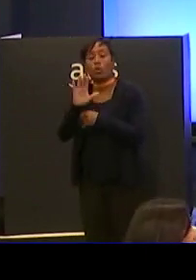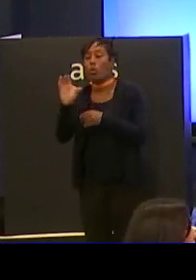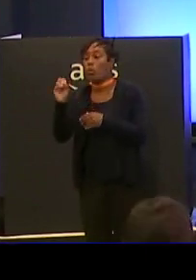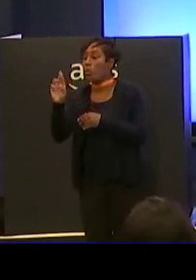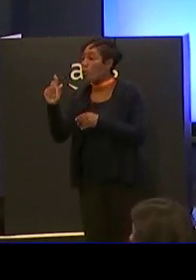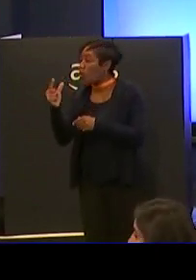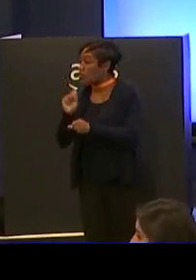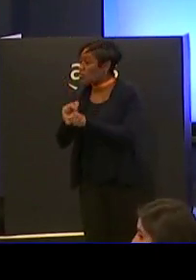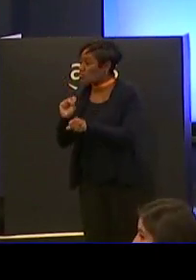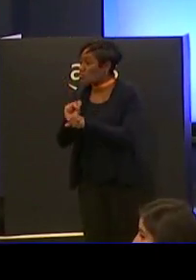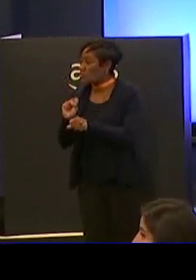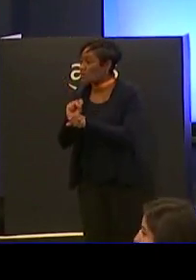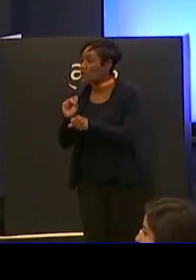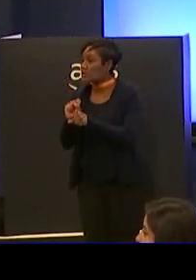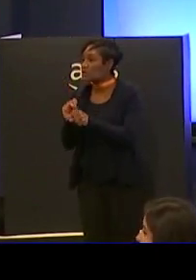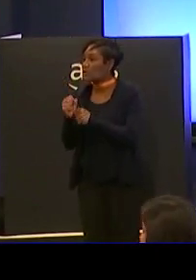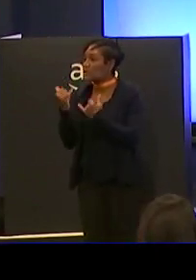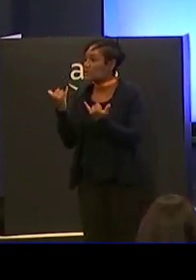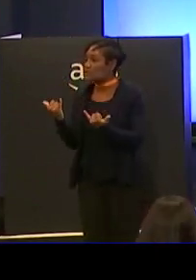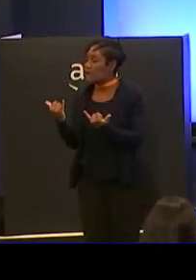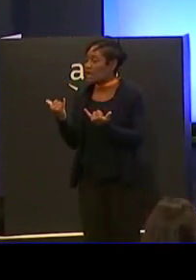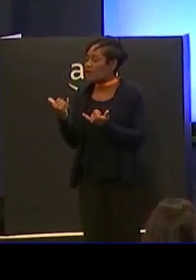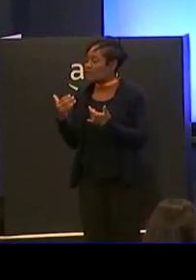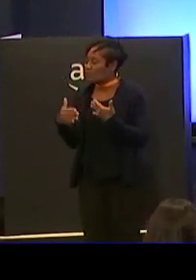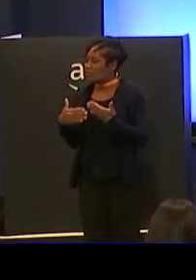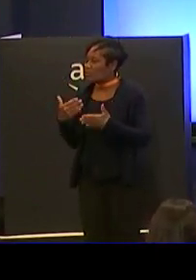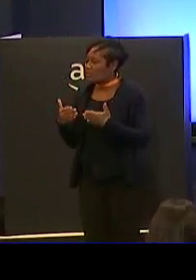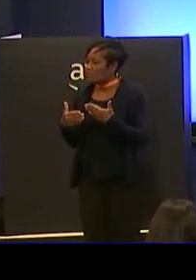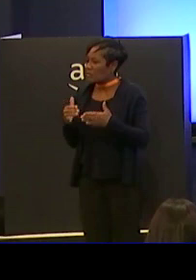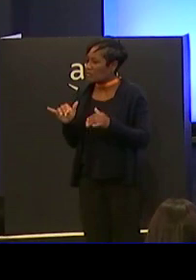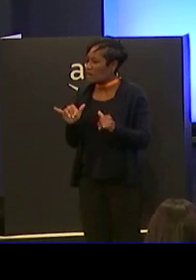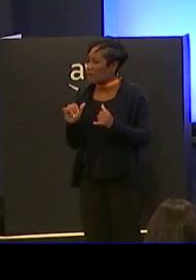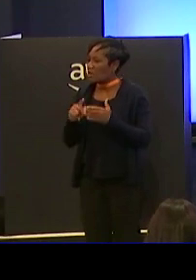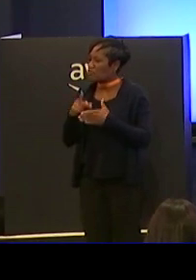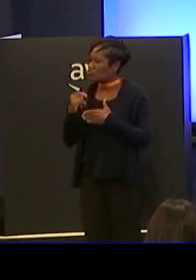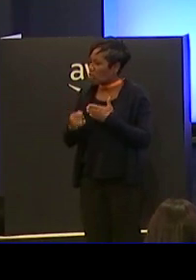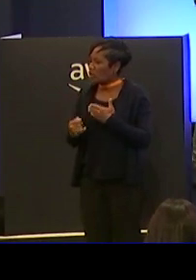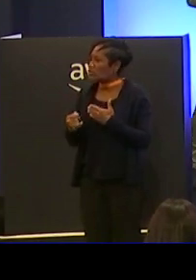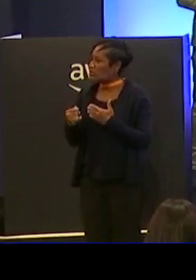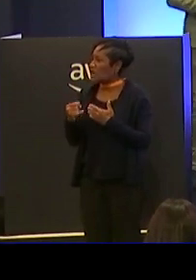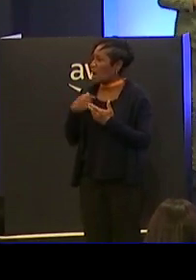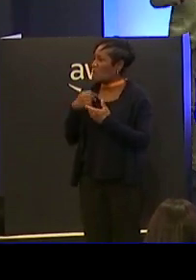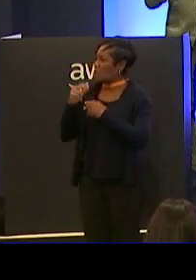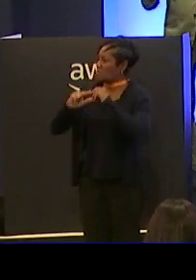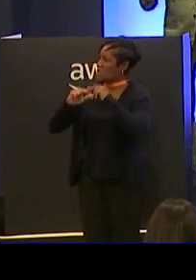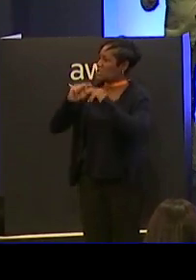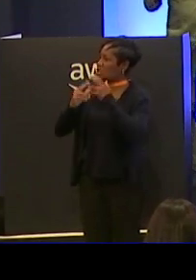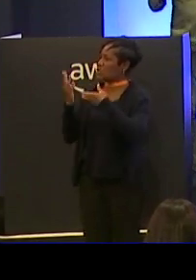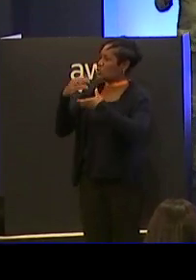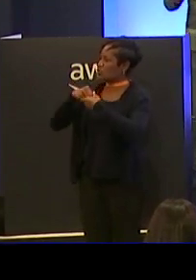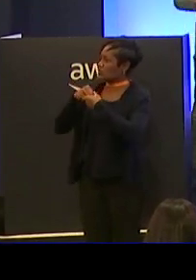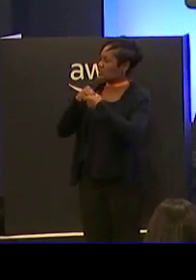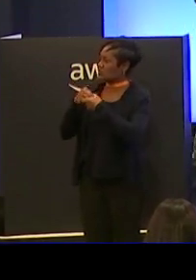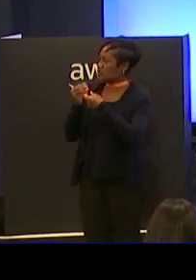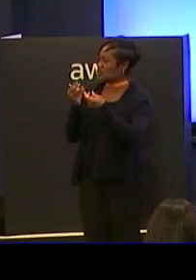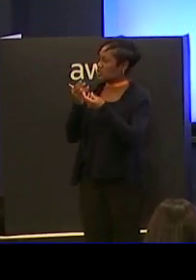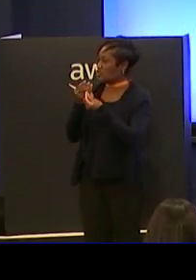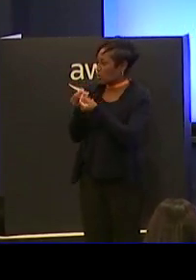are currently undergoing similar projects, building inclusive solutions, or if you're at the point where you are thinking about